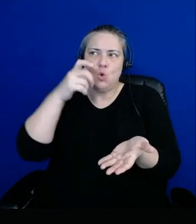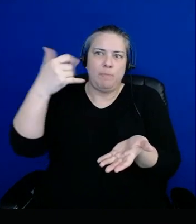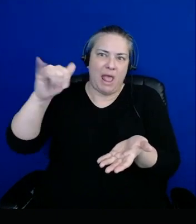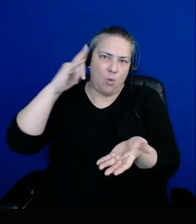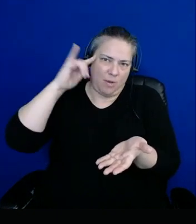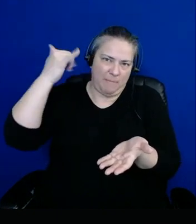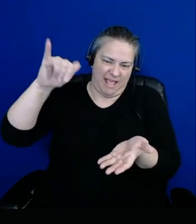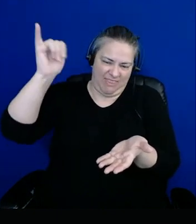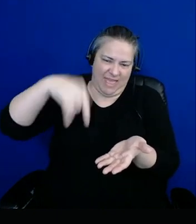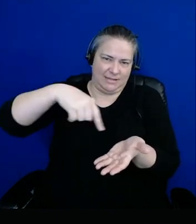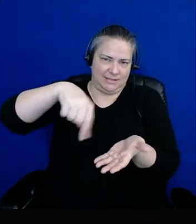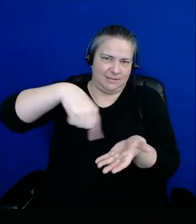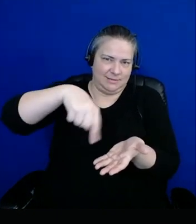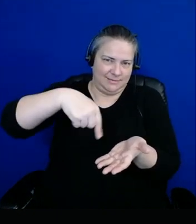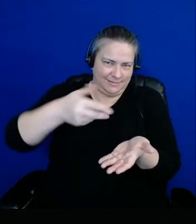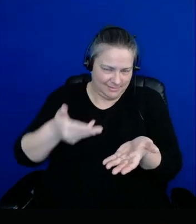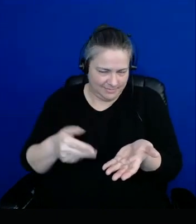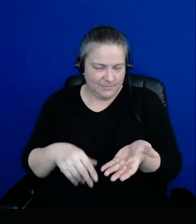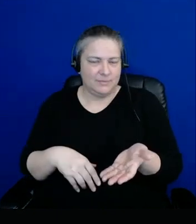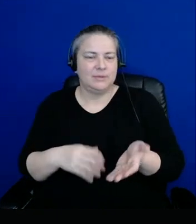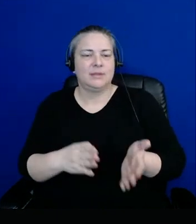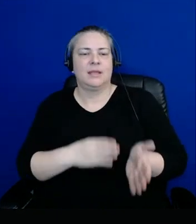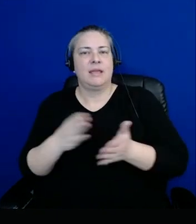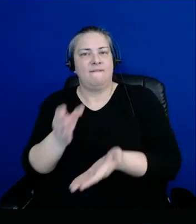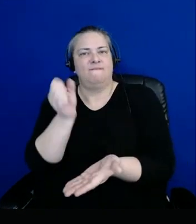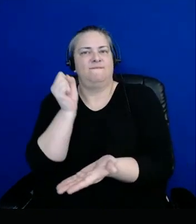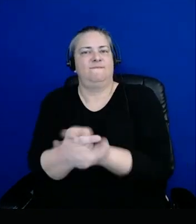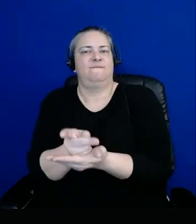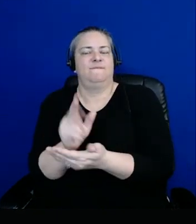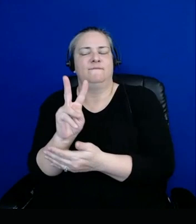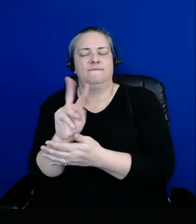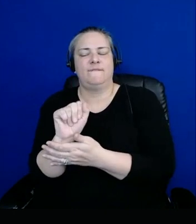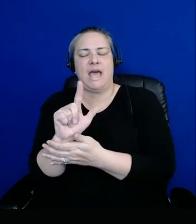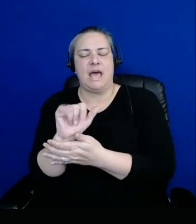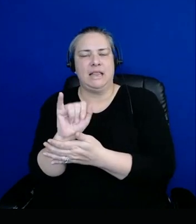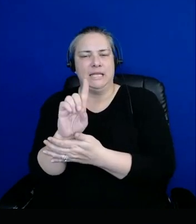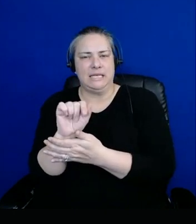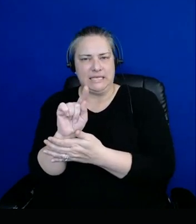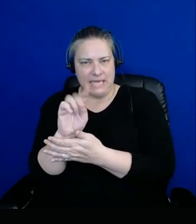to play it. And in the Validate phase, we really want to make sure that your investment is